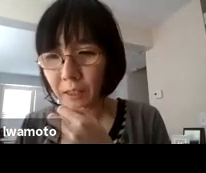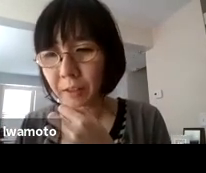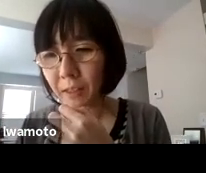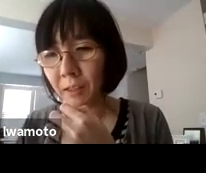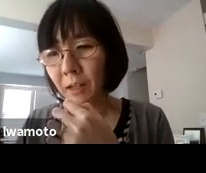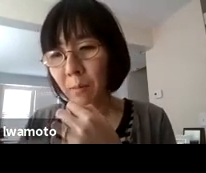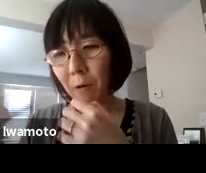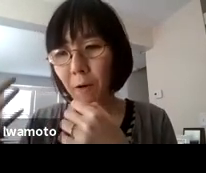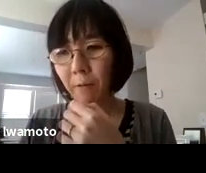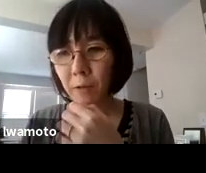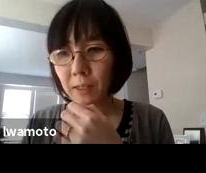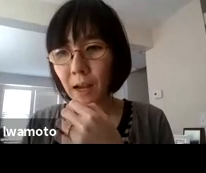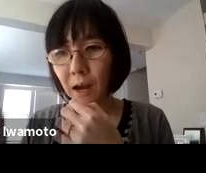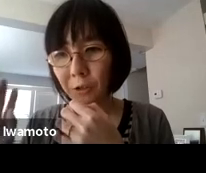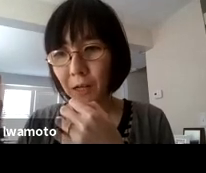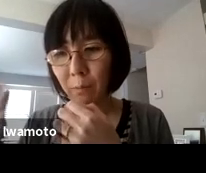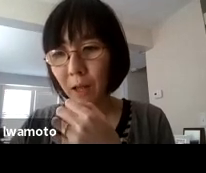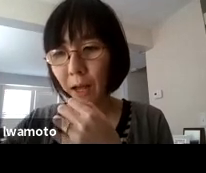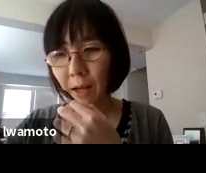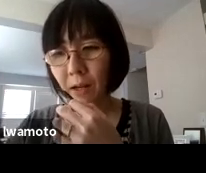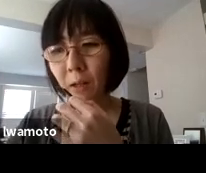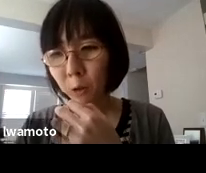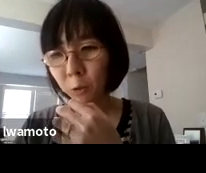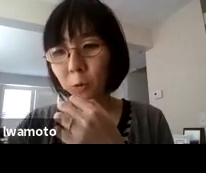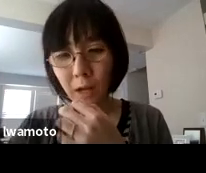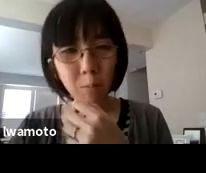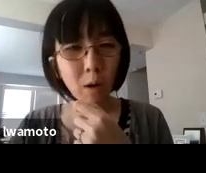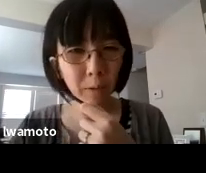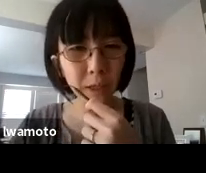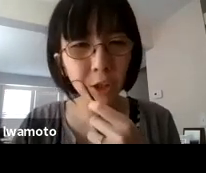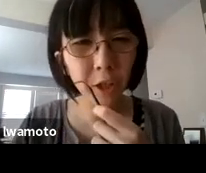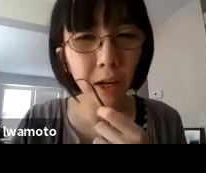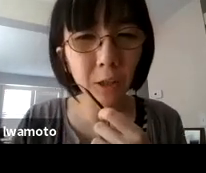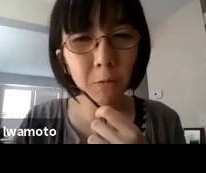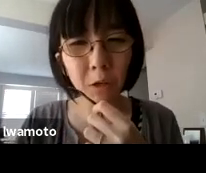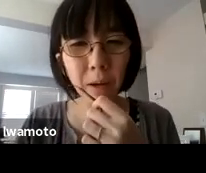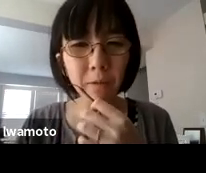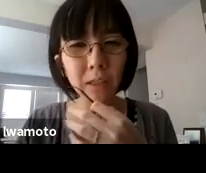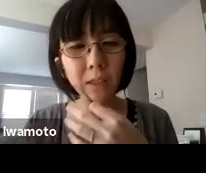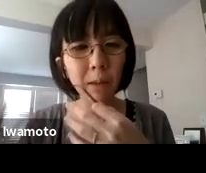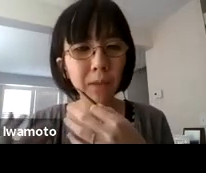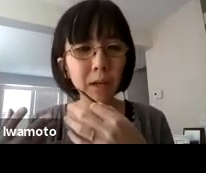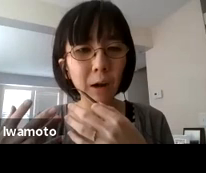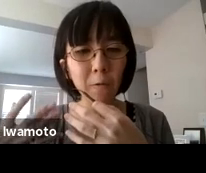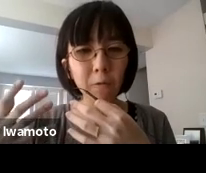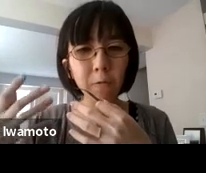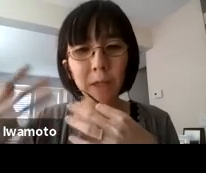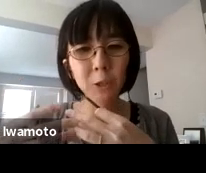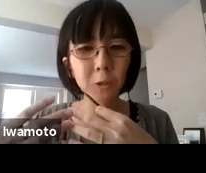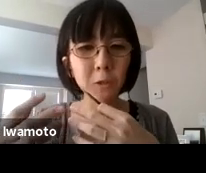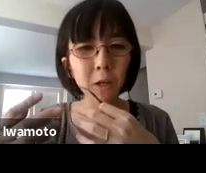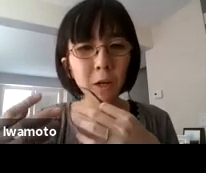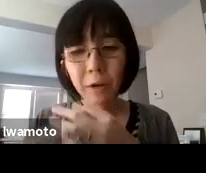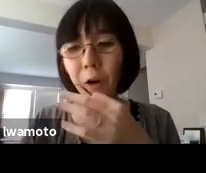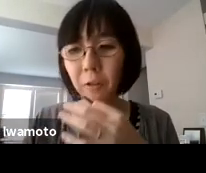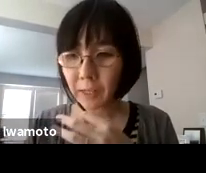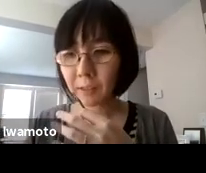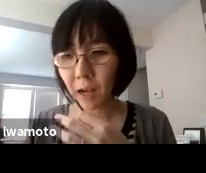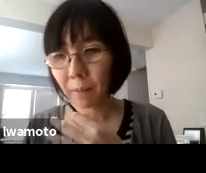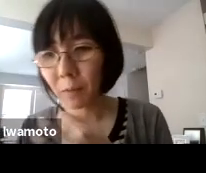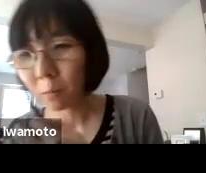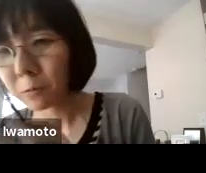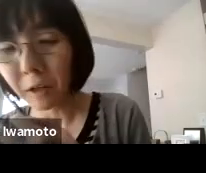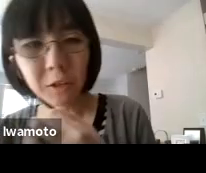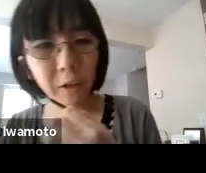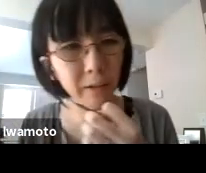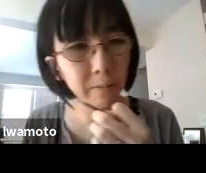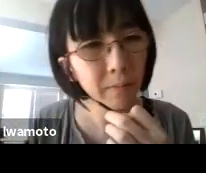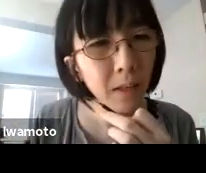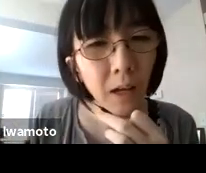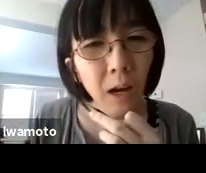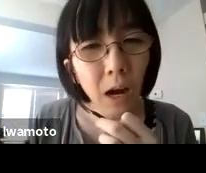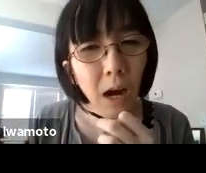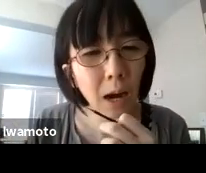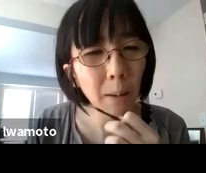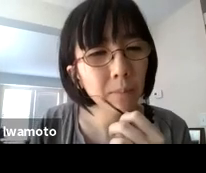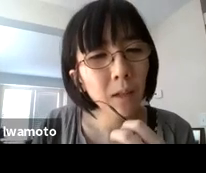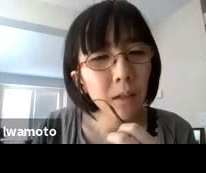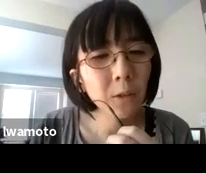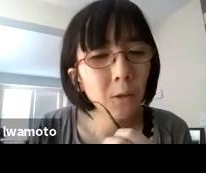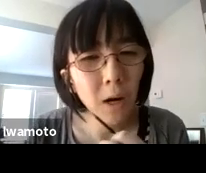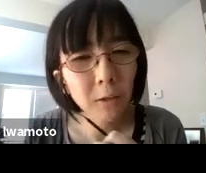needs, necessarily, but whatever we say actually apply to that population as well but this is something that we do, regardless of before we are serving.